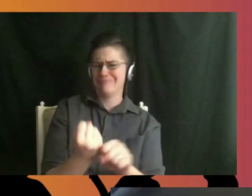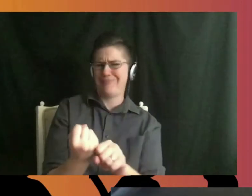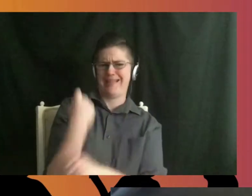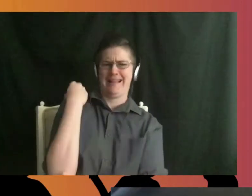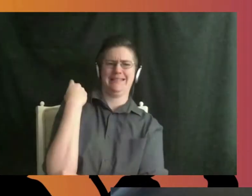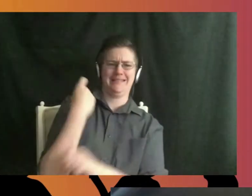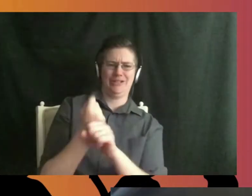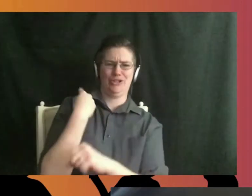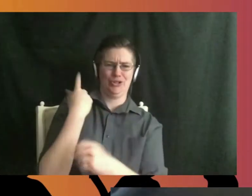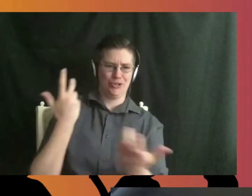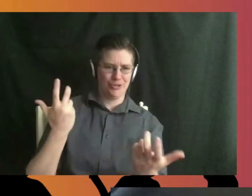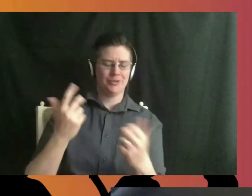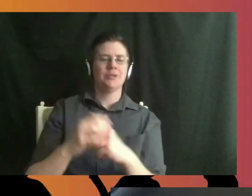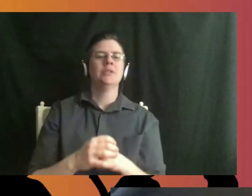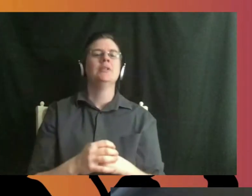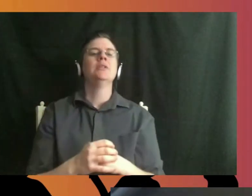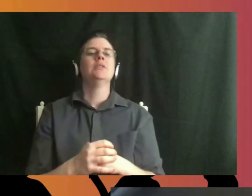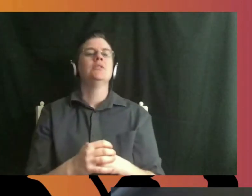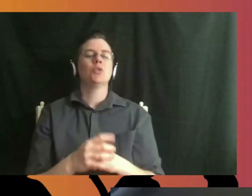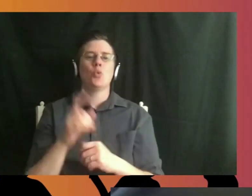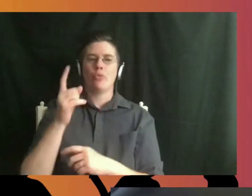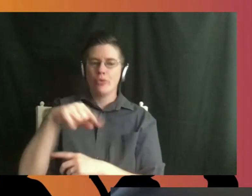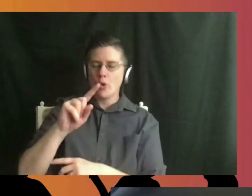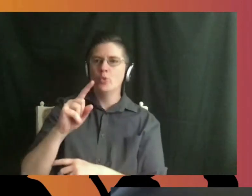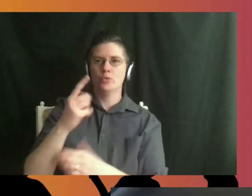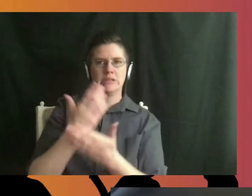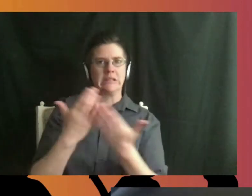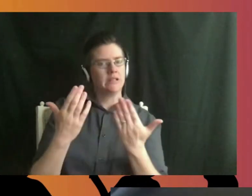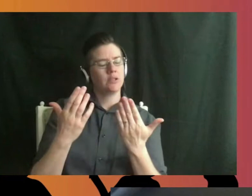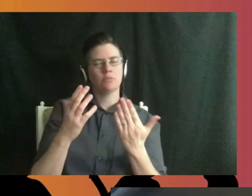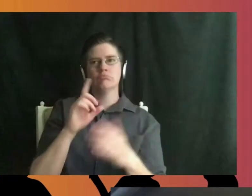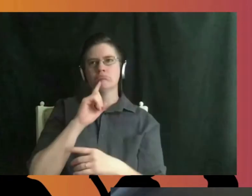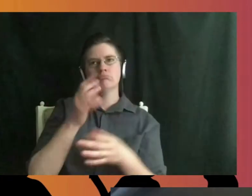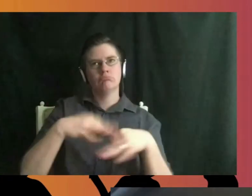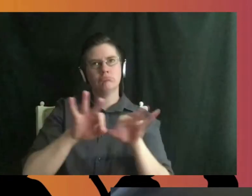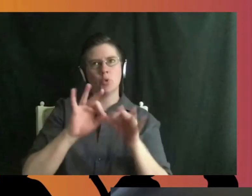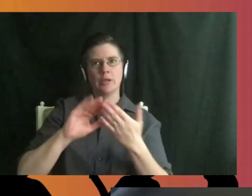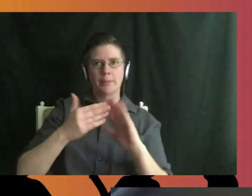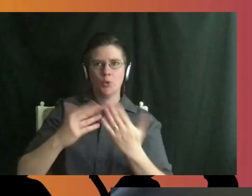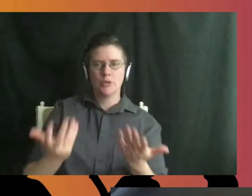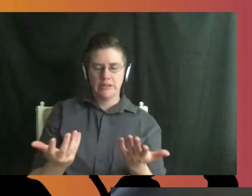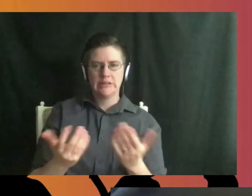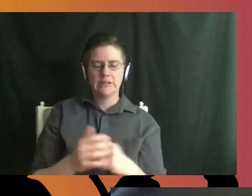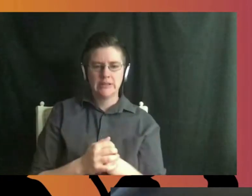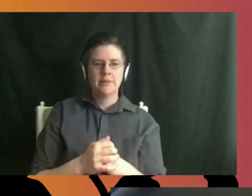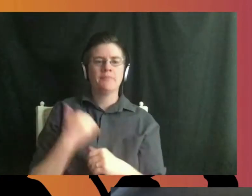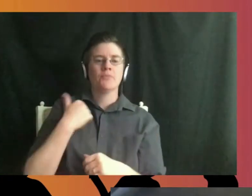pressing in our community that we need to be able to ensure that folks understand